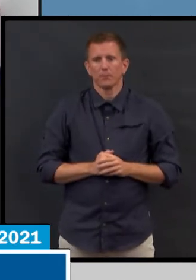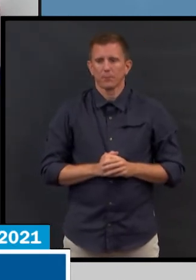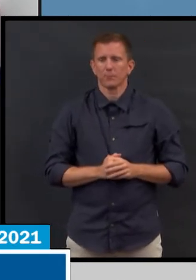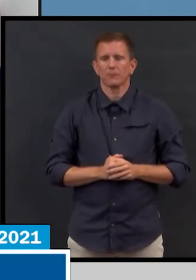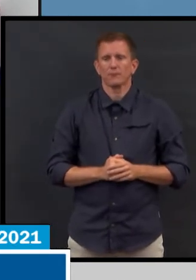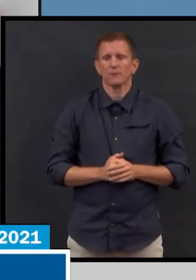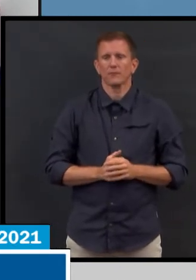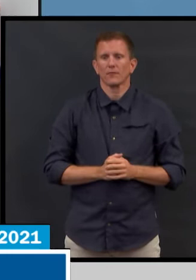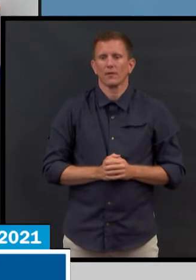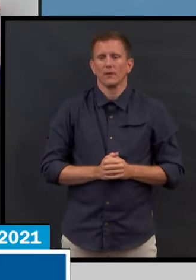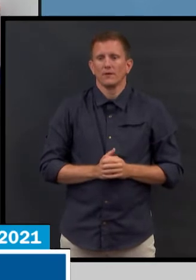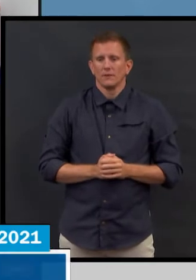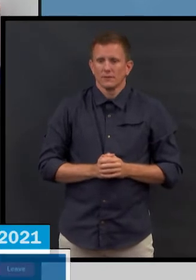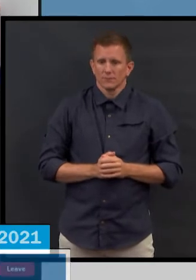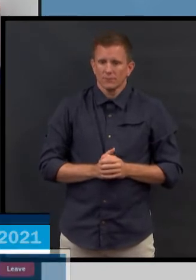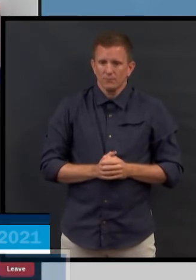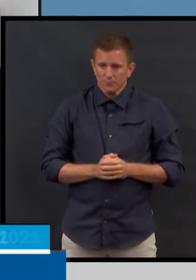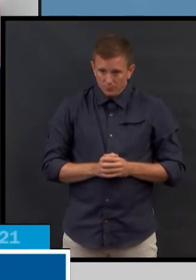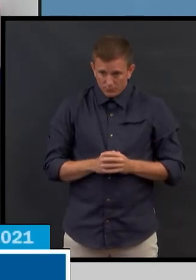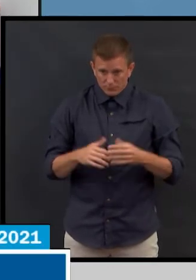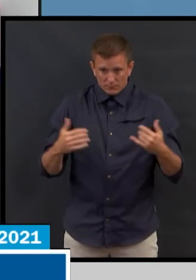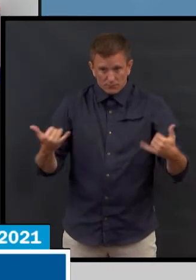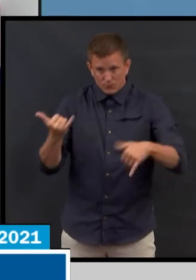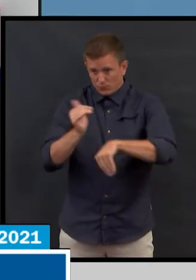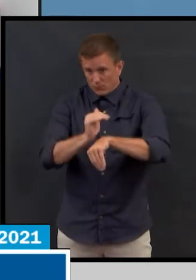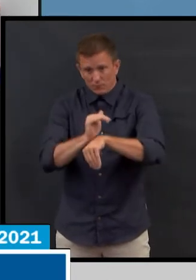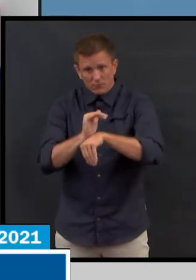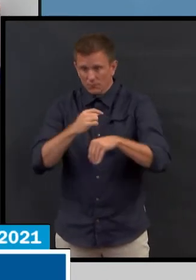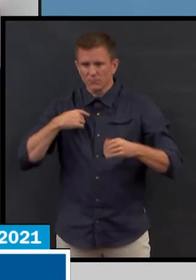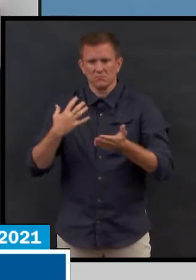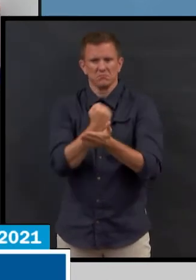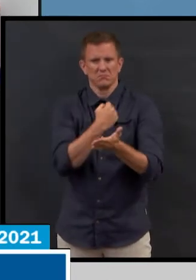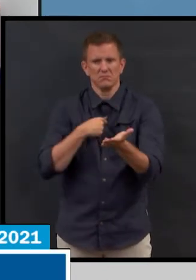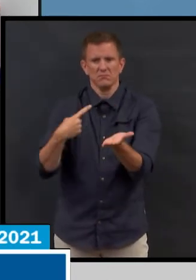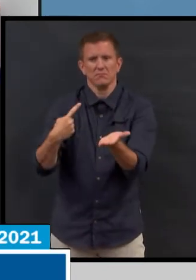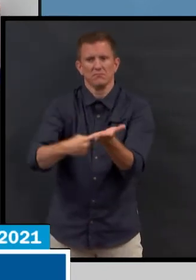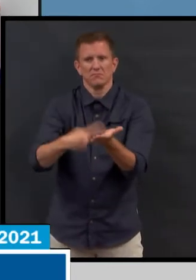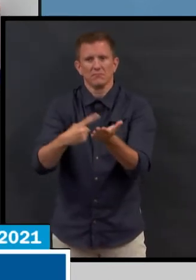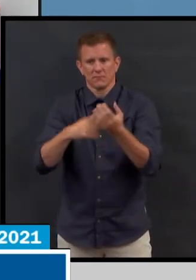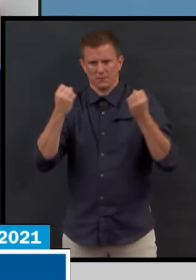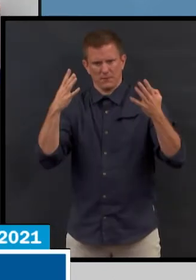one of the top concerns for many of our residents here in denver and that is paying the rent